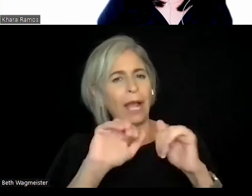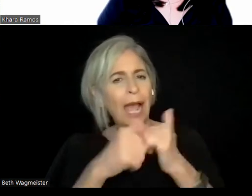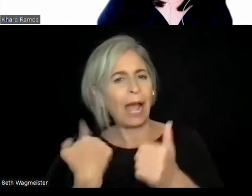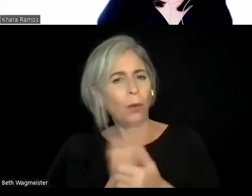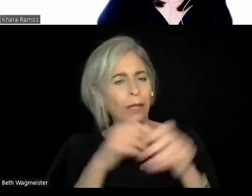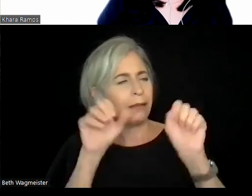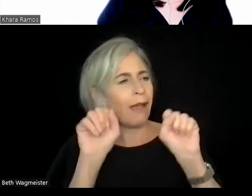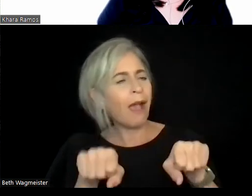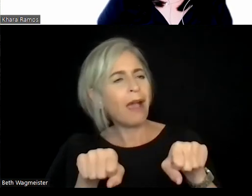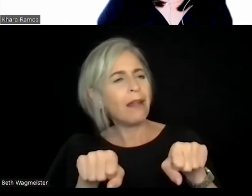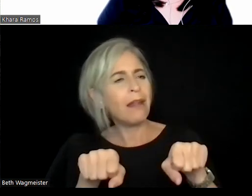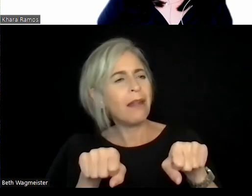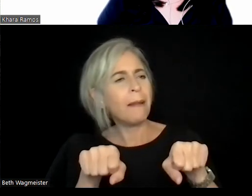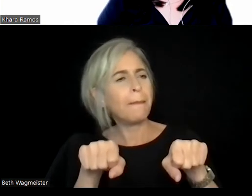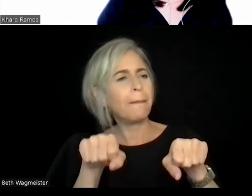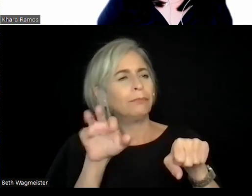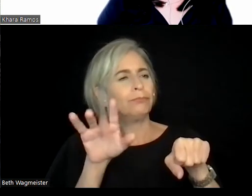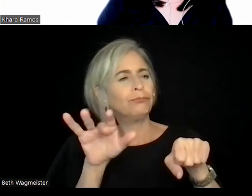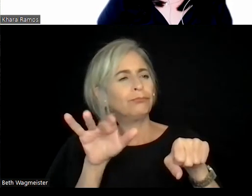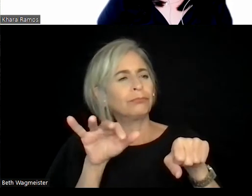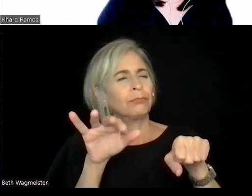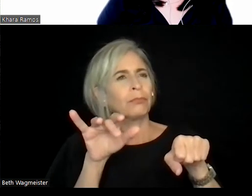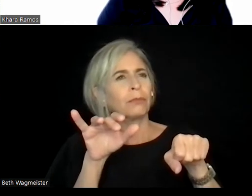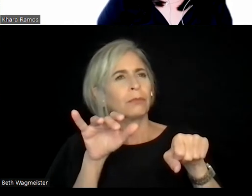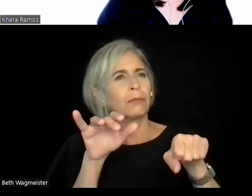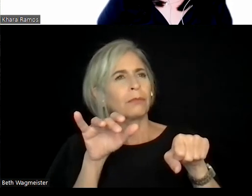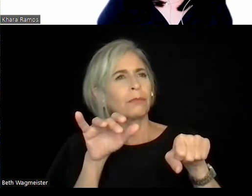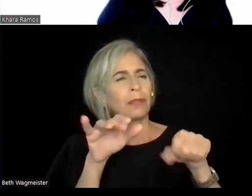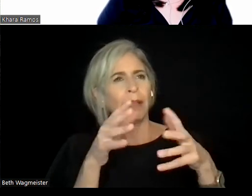saturation rather than just mere inclusion. We